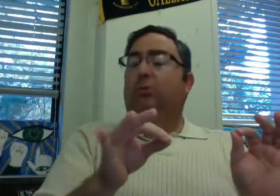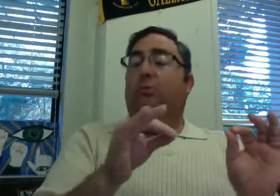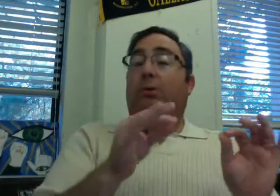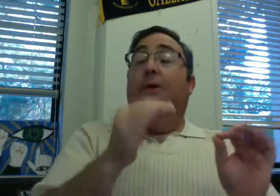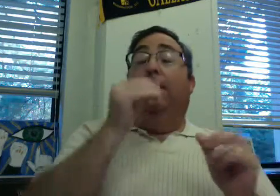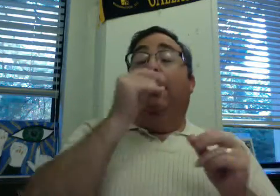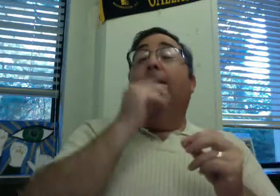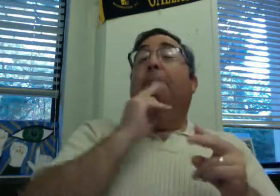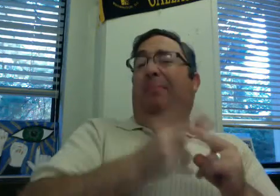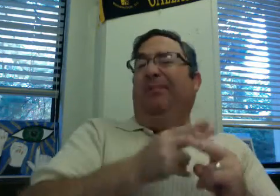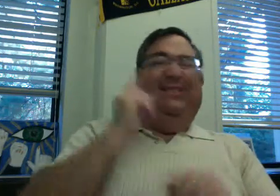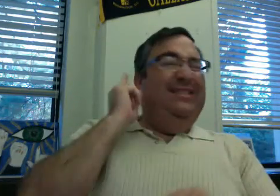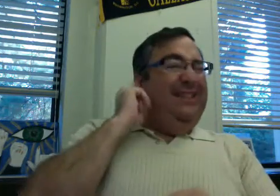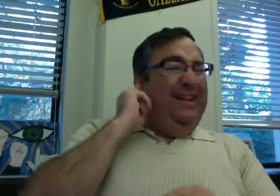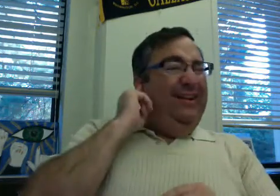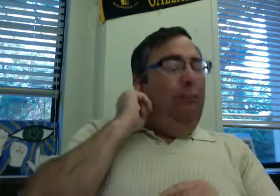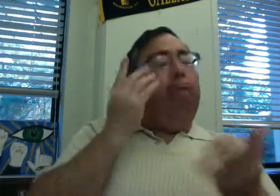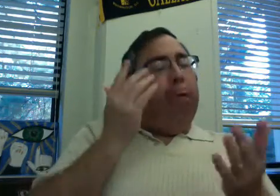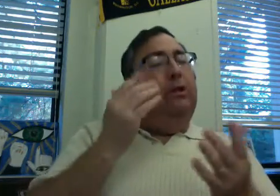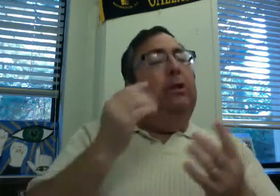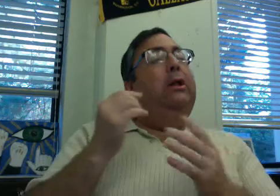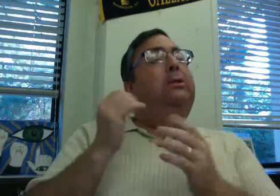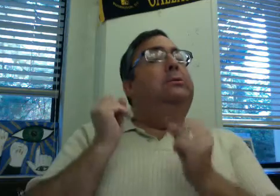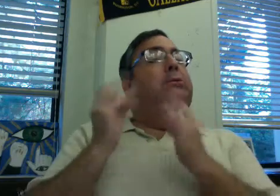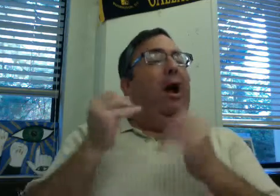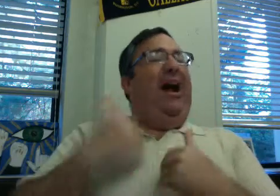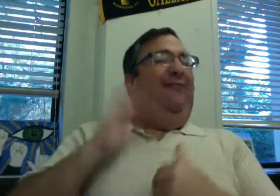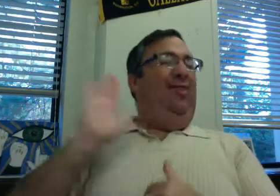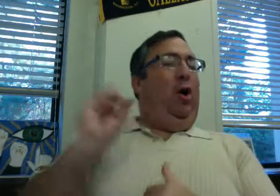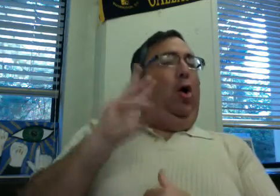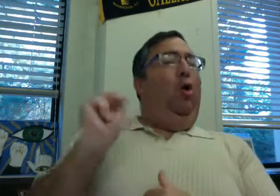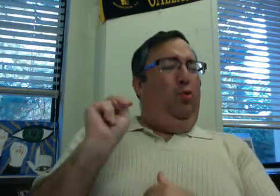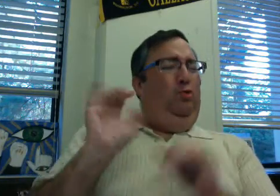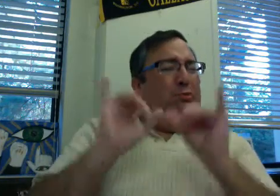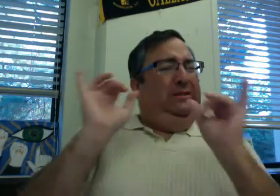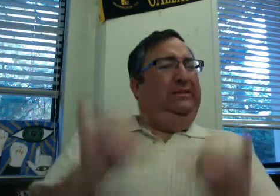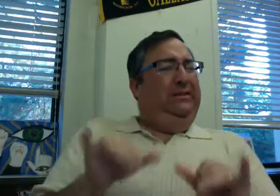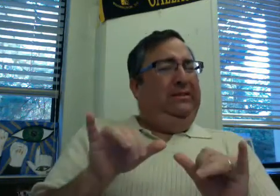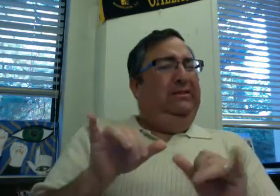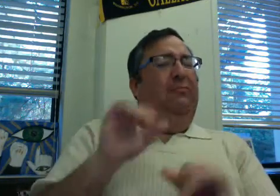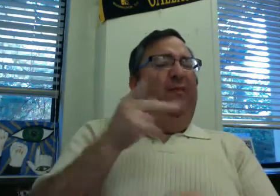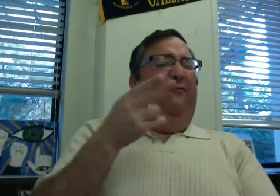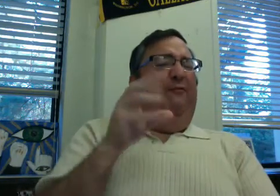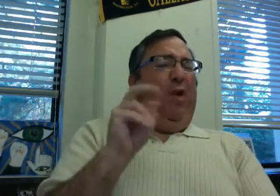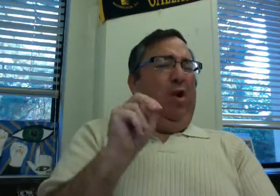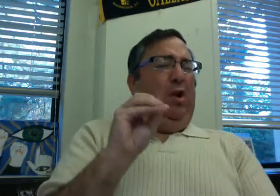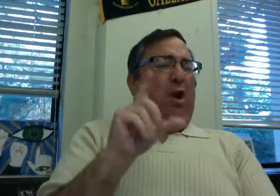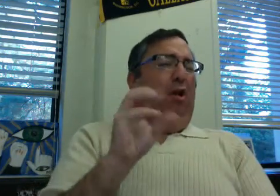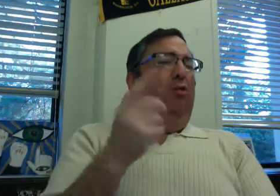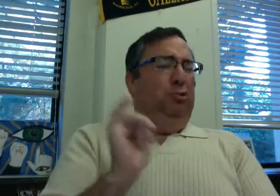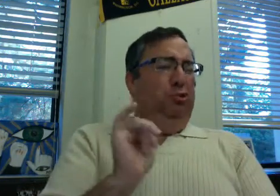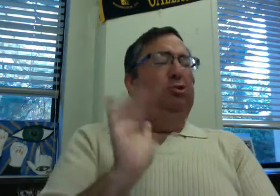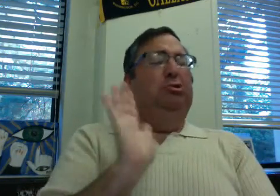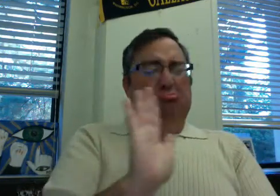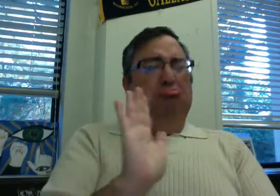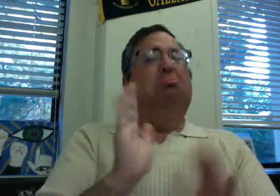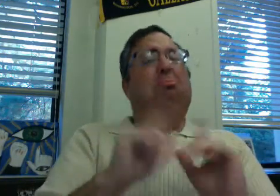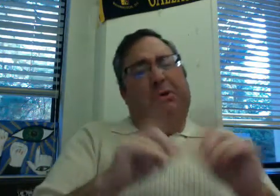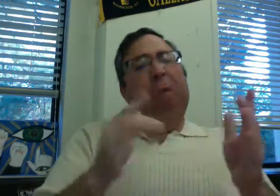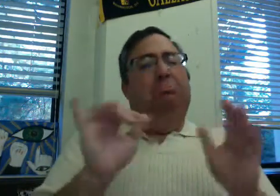I did mention sounds as part of language; signed languages have their own phonological system for creating words, but it's basically the same thing.